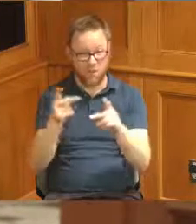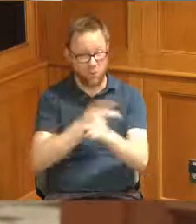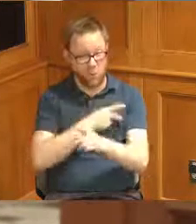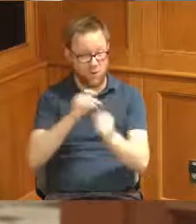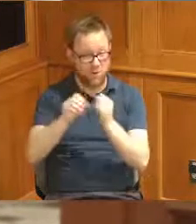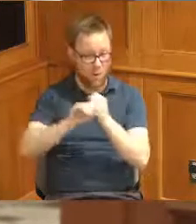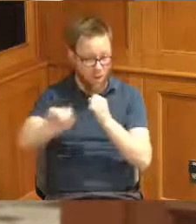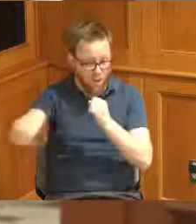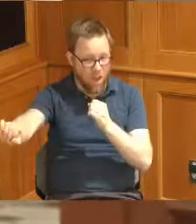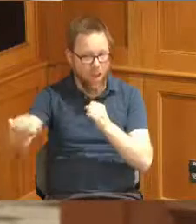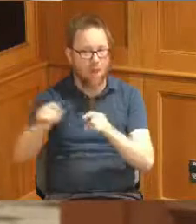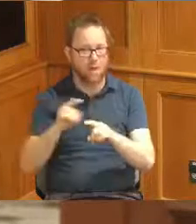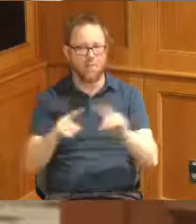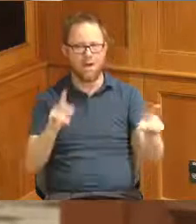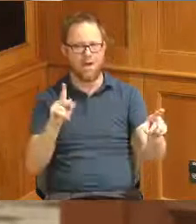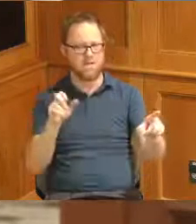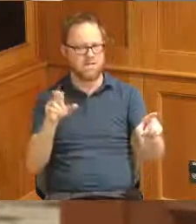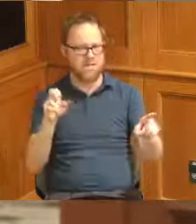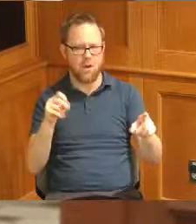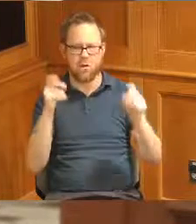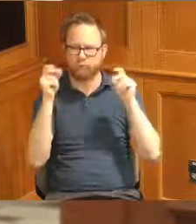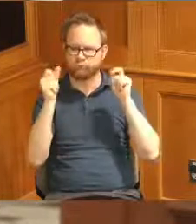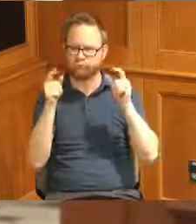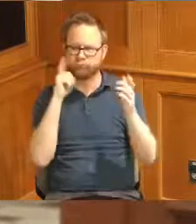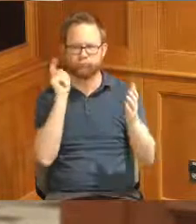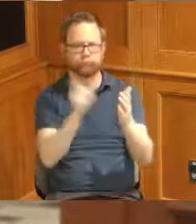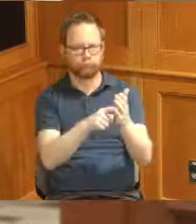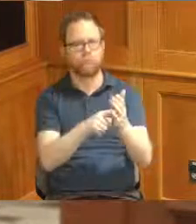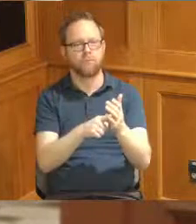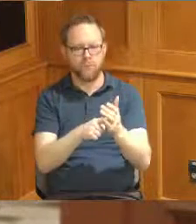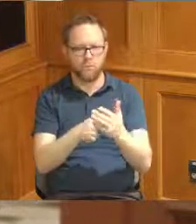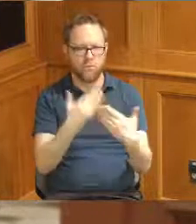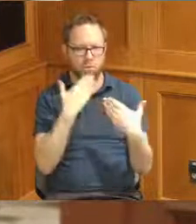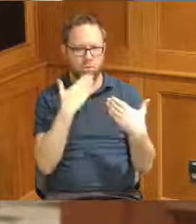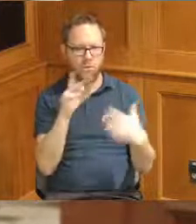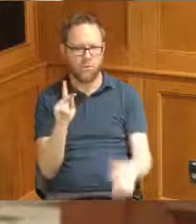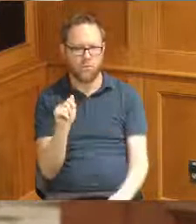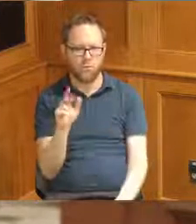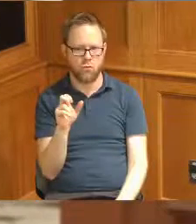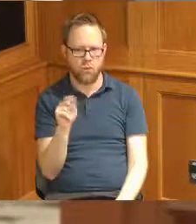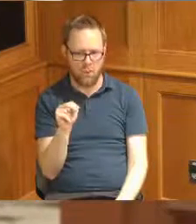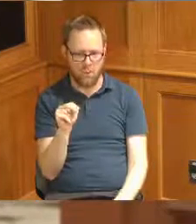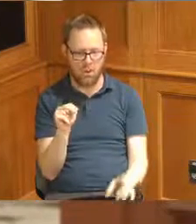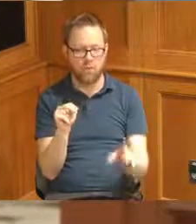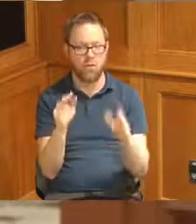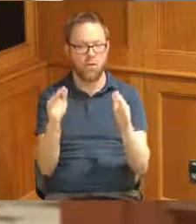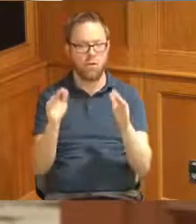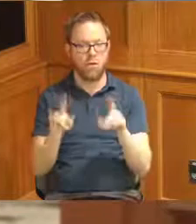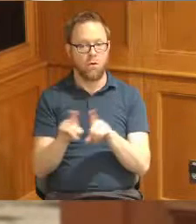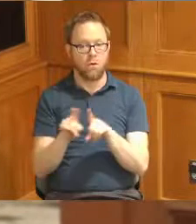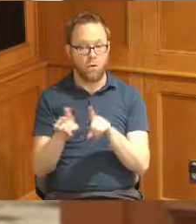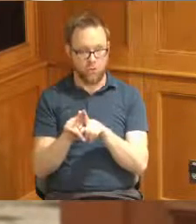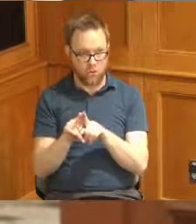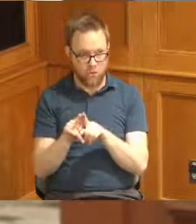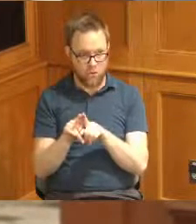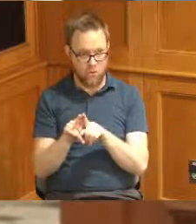this was going on so my my thanks to Karen is the on-duty supervisor I also have senior dispatchers